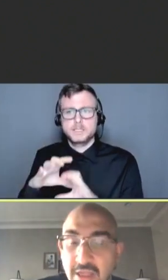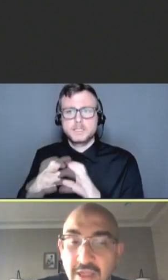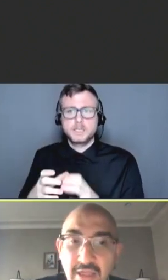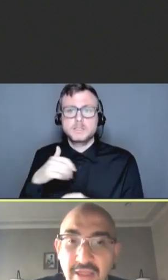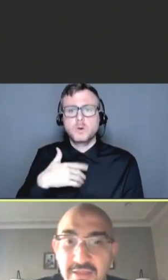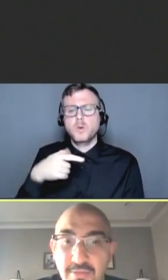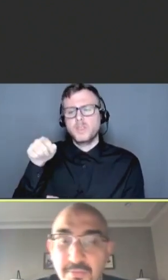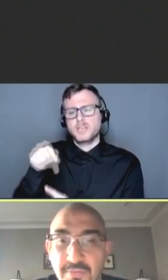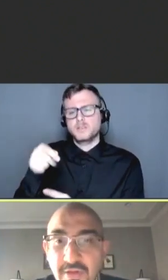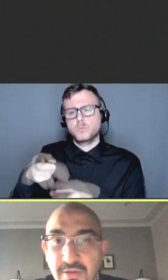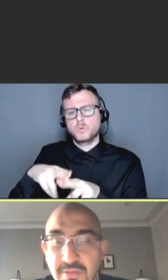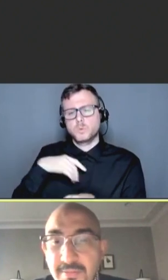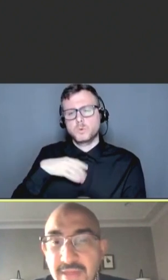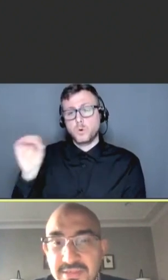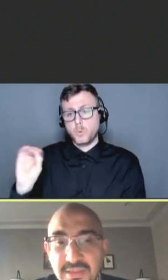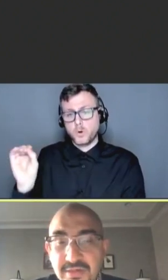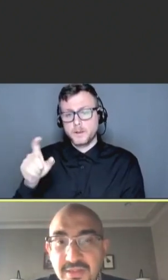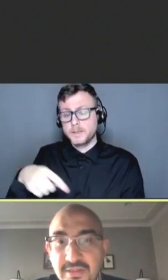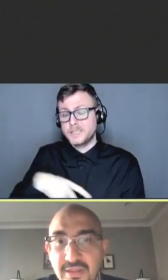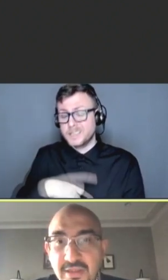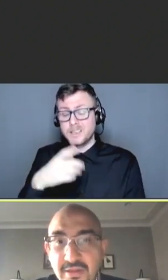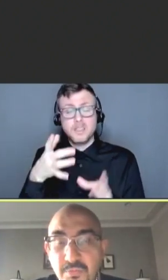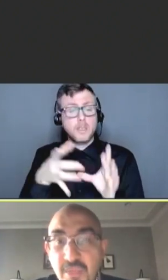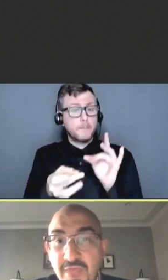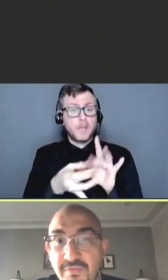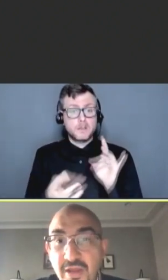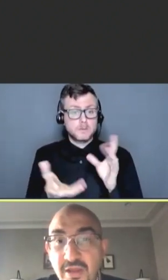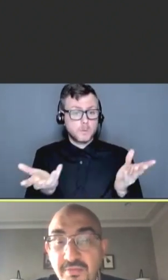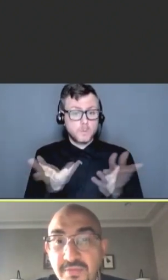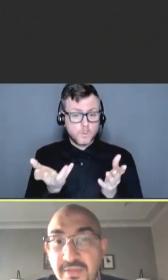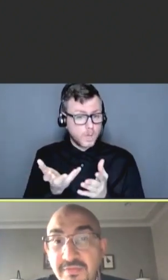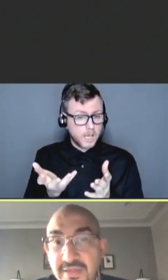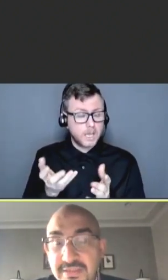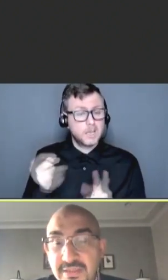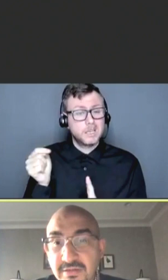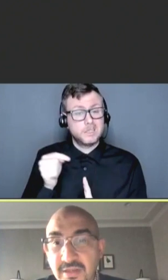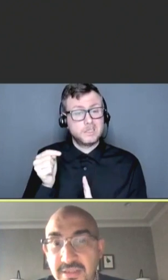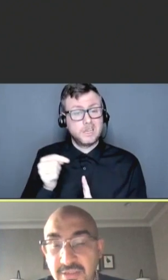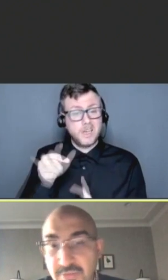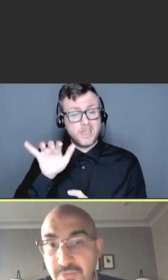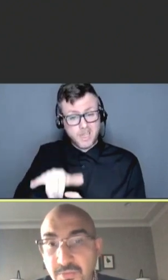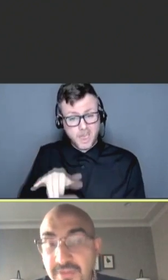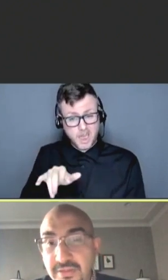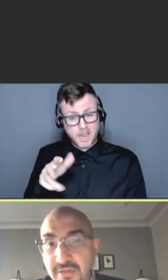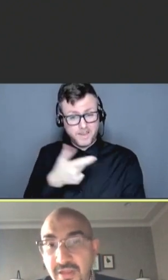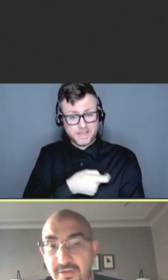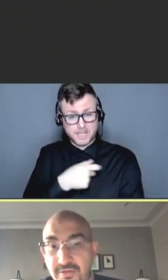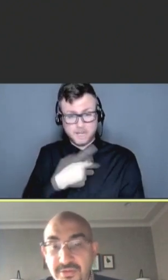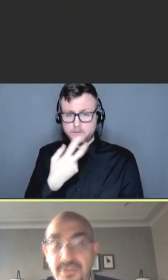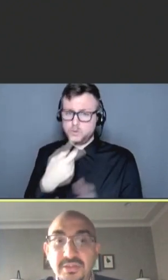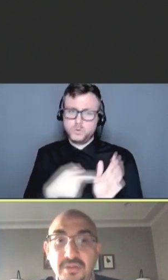And the message there, that we have that vaccine, as I showed you already, generate a